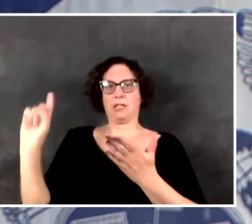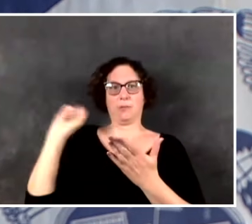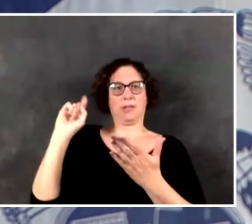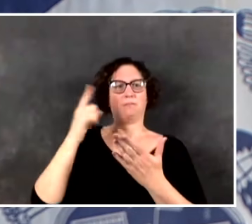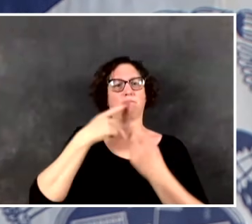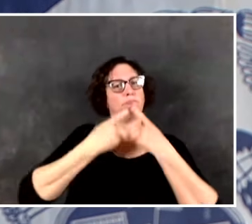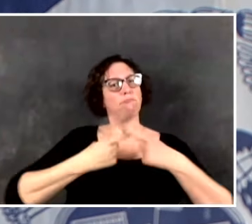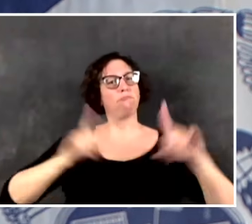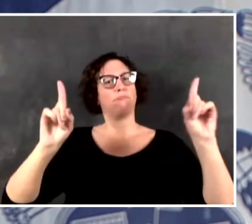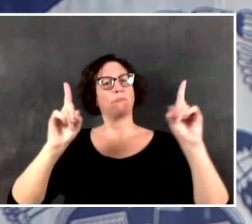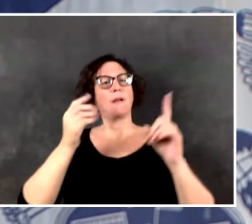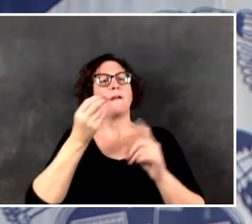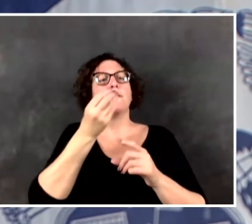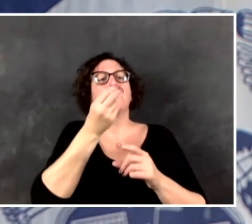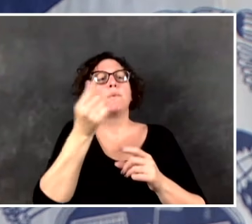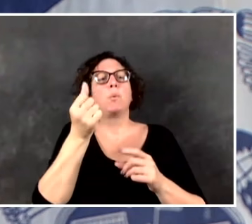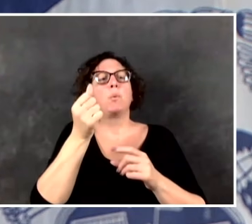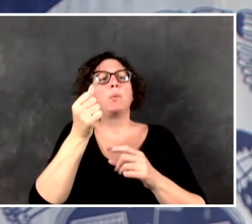THE CITY COUNCIL NNAOUNCED LAST